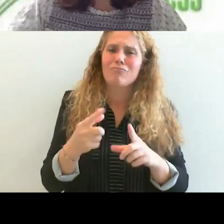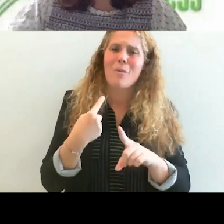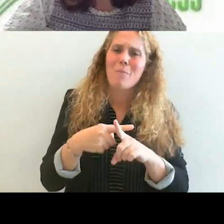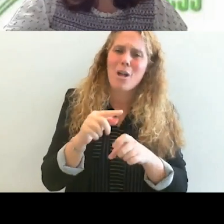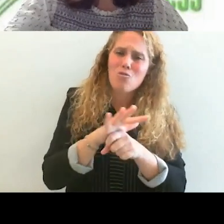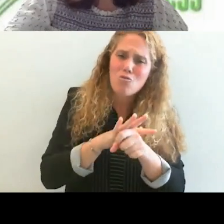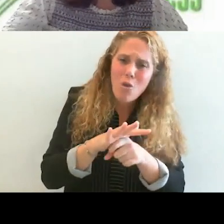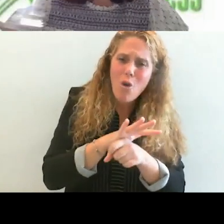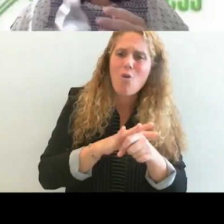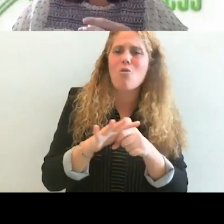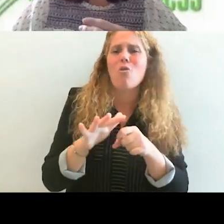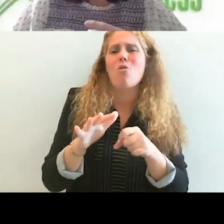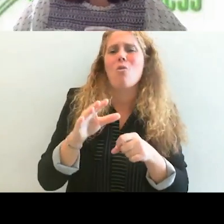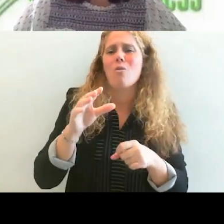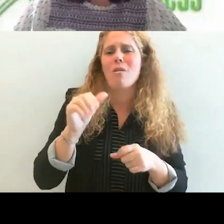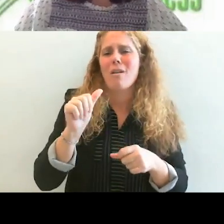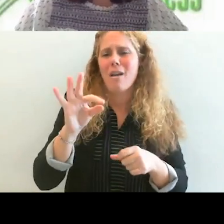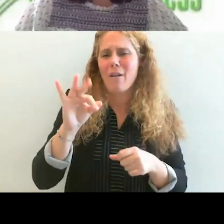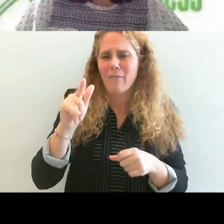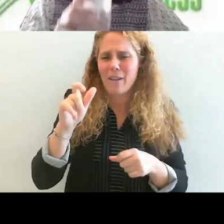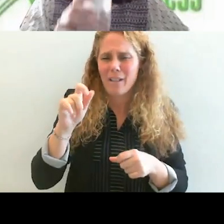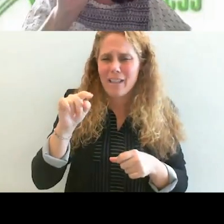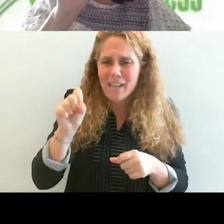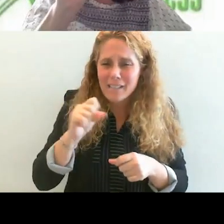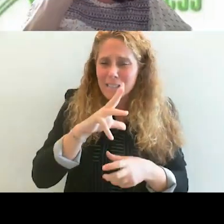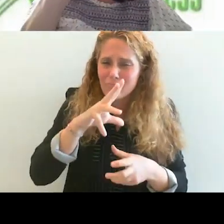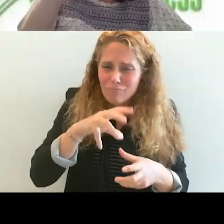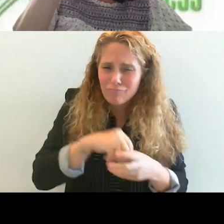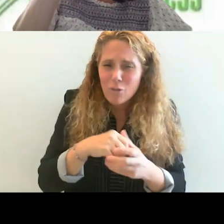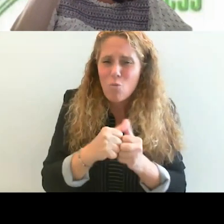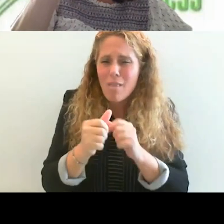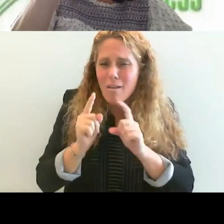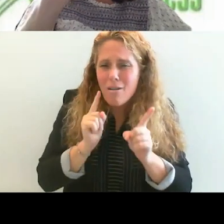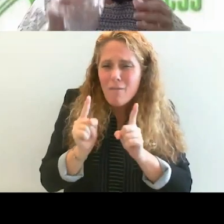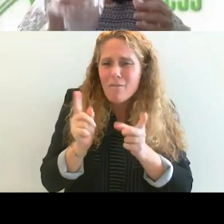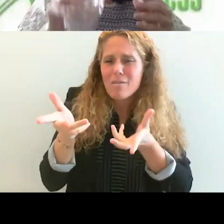THEY ARE ALSO ENGAGED IN THE CONVERSATION AND HAVE BEEN SUPPORTIVE